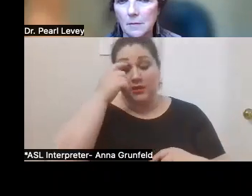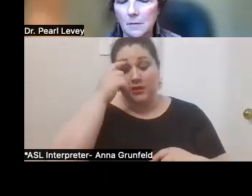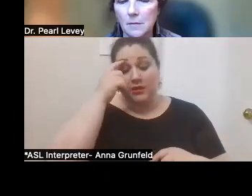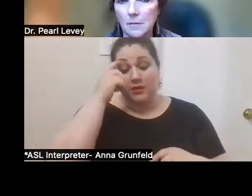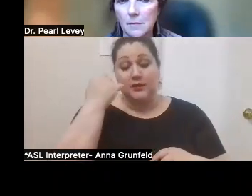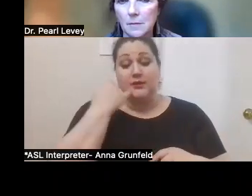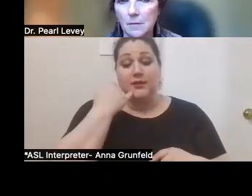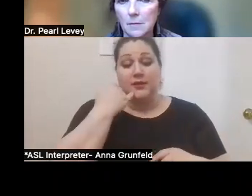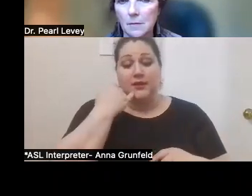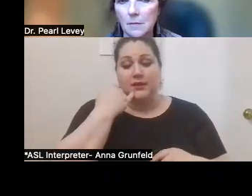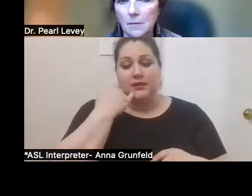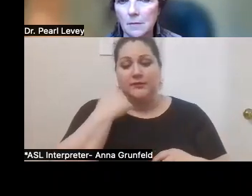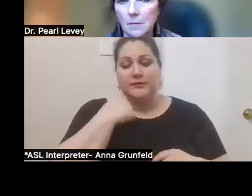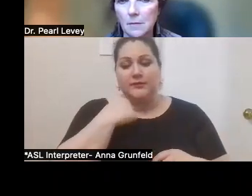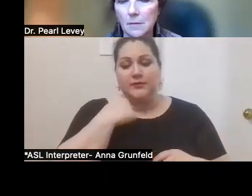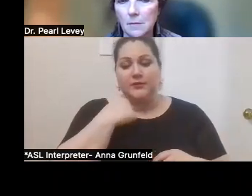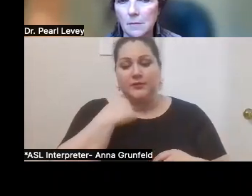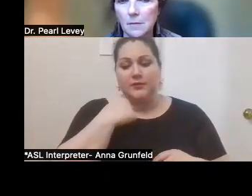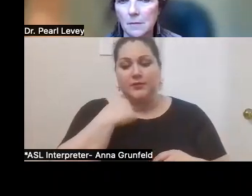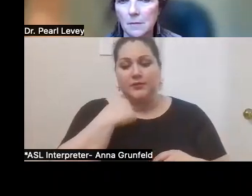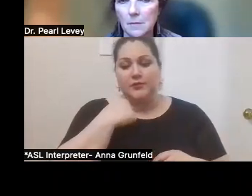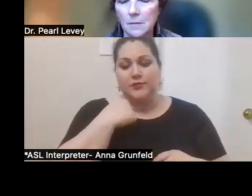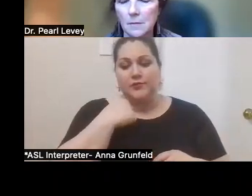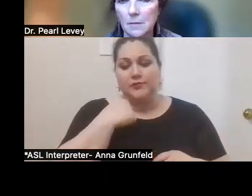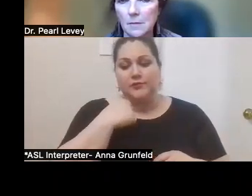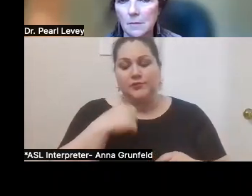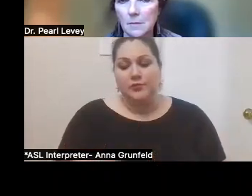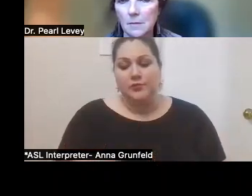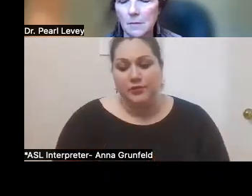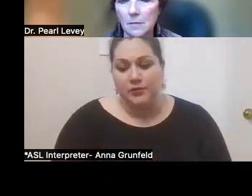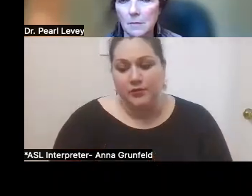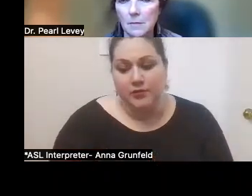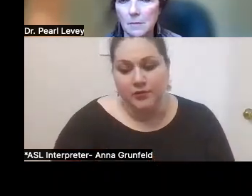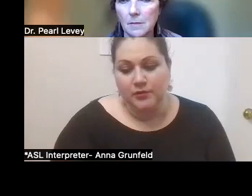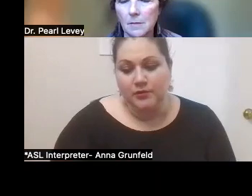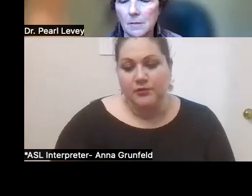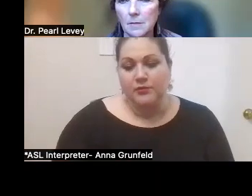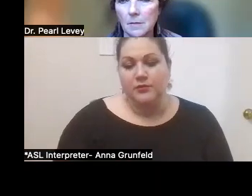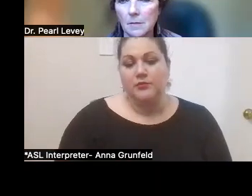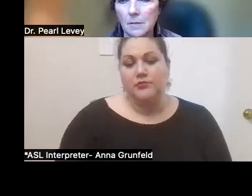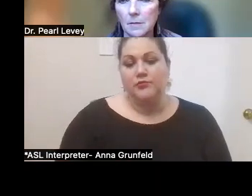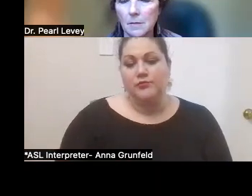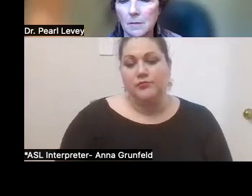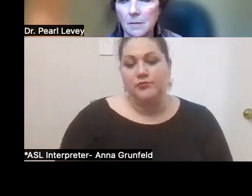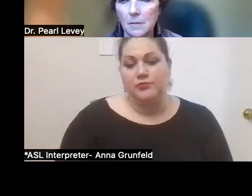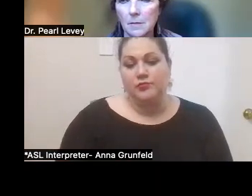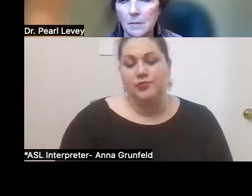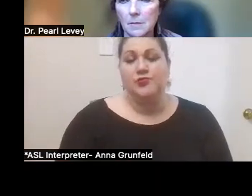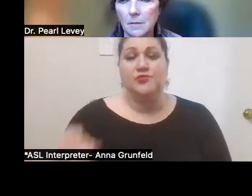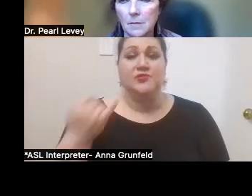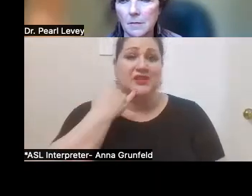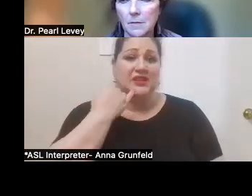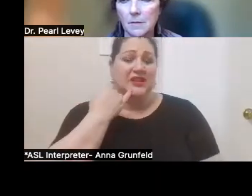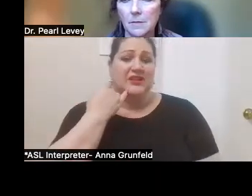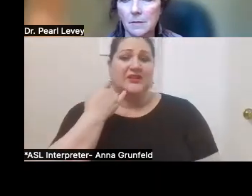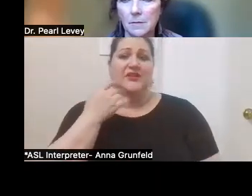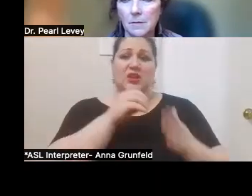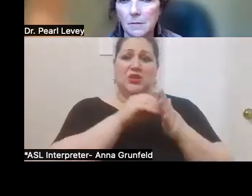services and accommodation applications because of a previous bad experience. What are your suggestions?